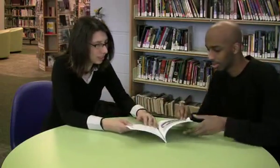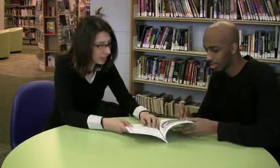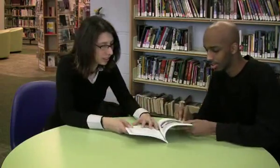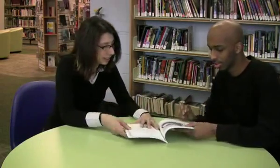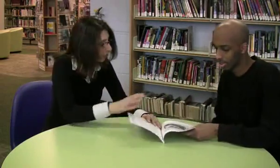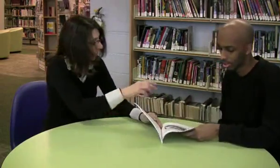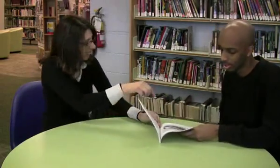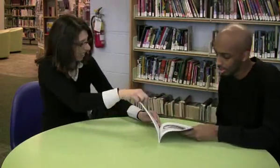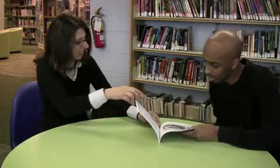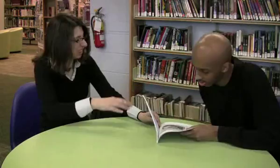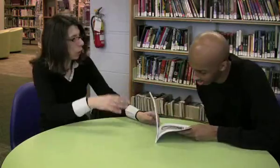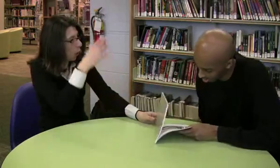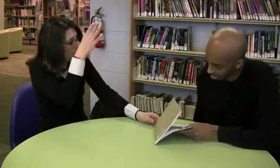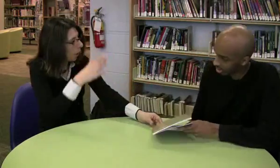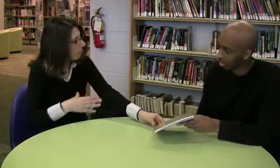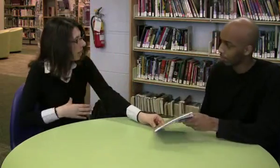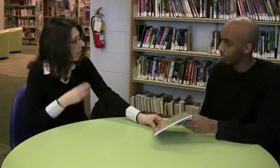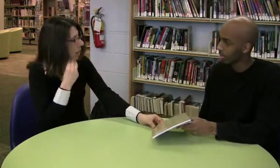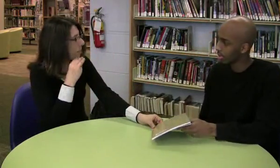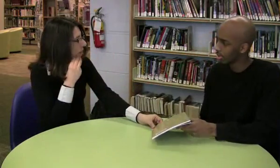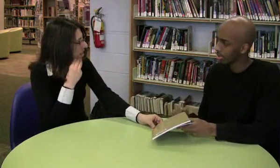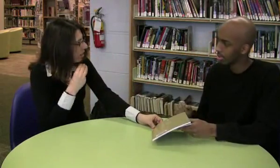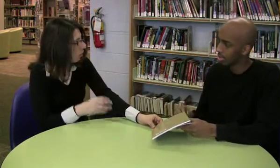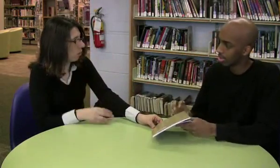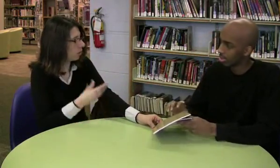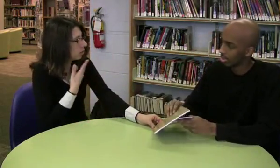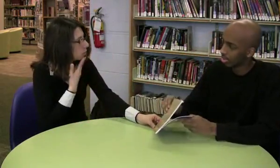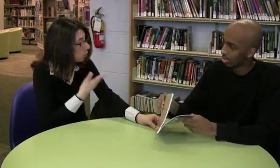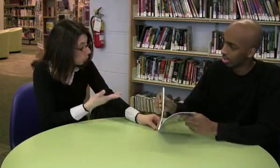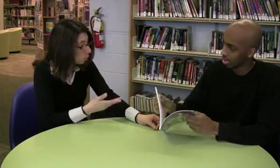This is about a man from Mexico.